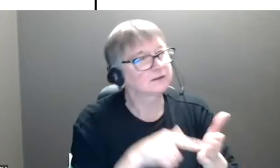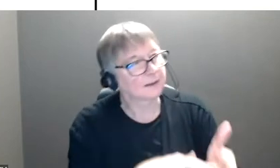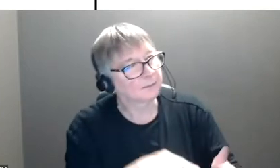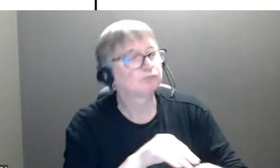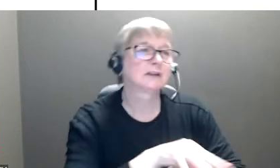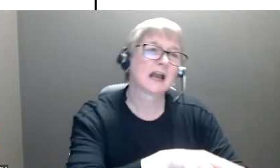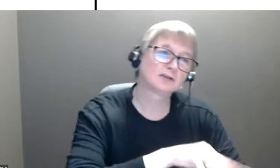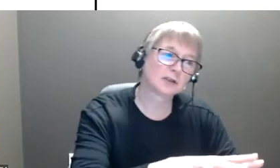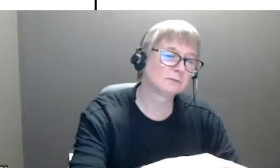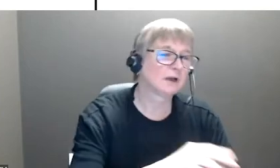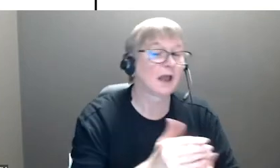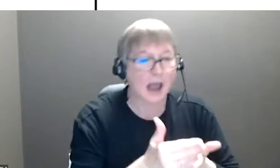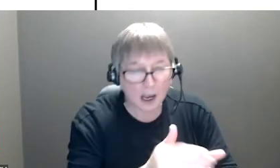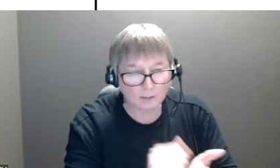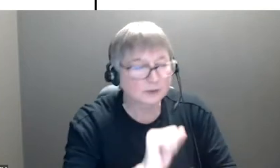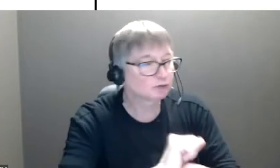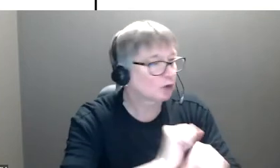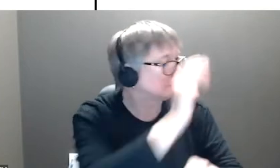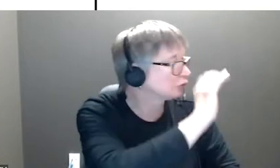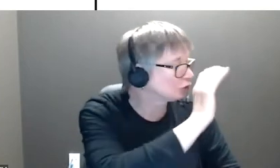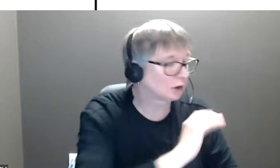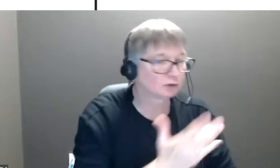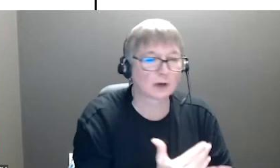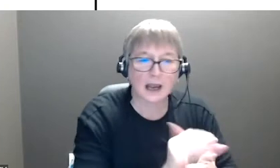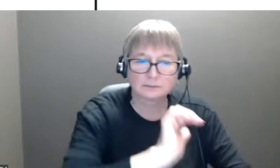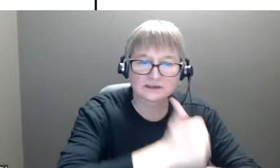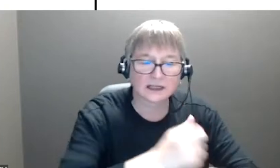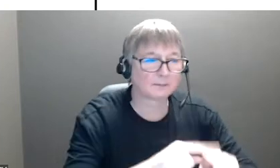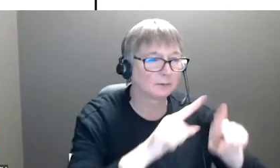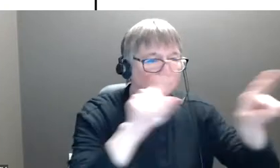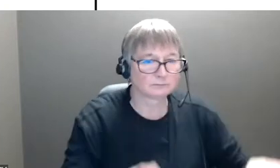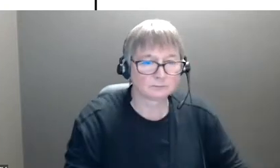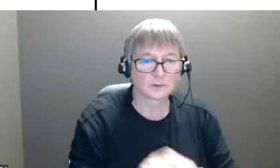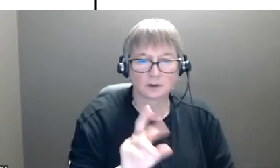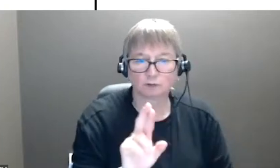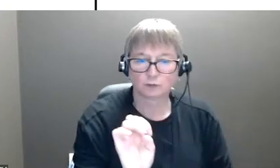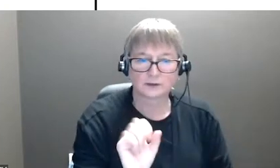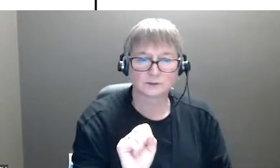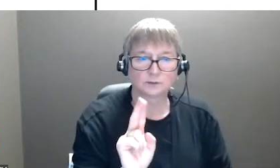developing resumes. Enhanced employer support, so this is helping employers to hire and